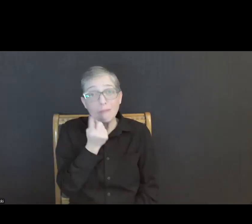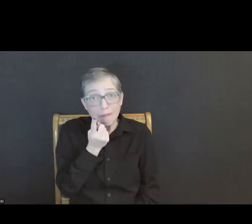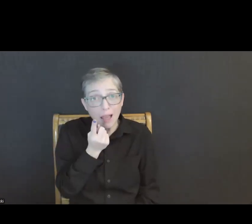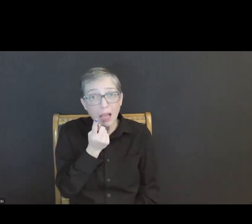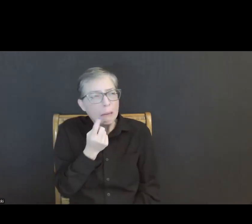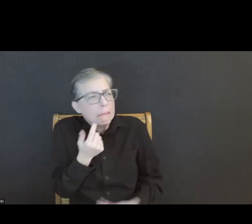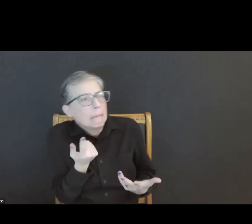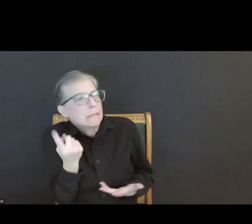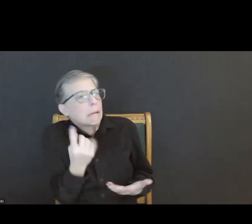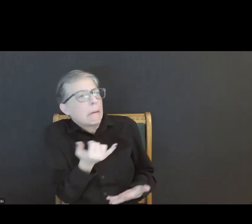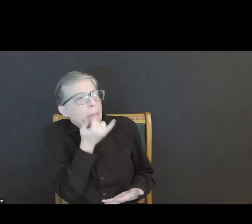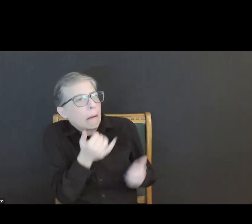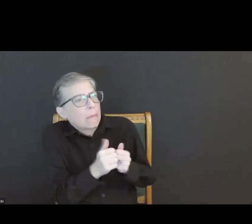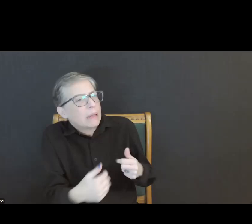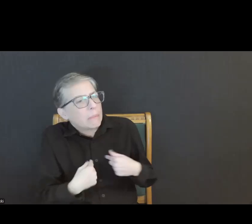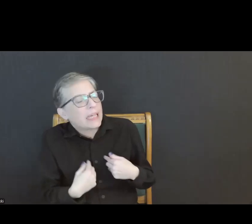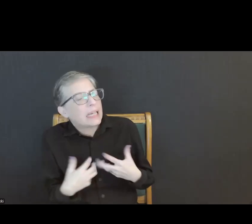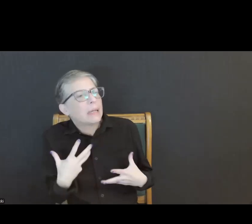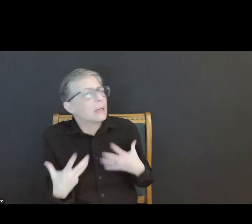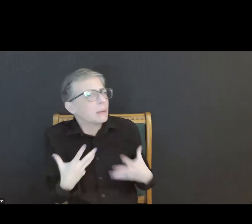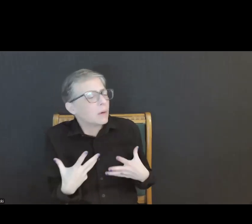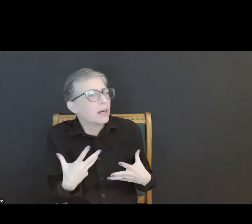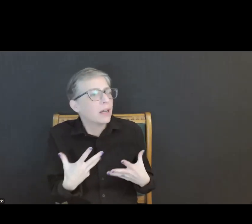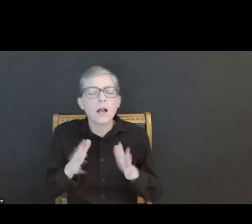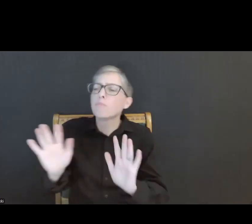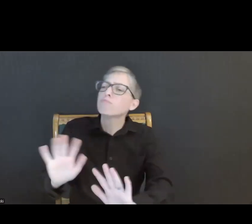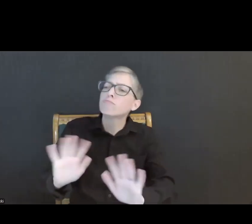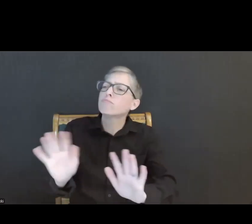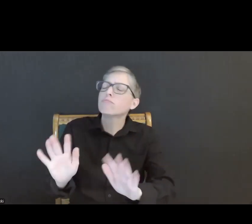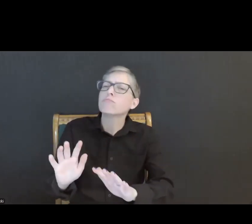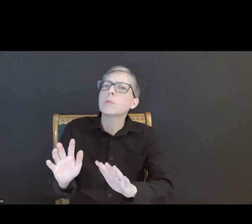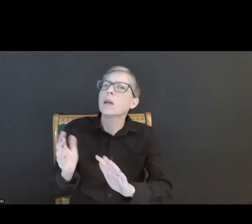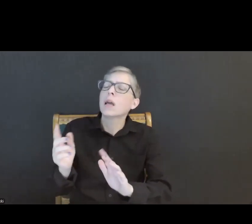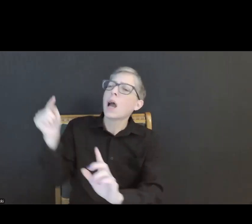make them aware it's more about what happened to you right because that's impacting who you are